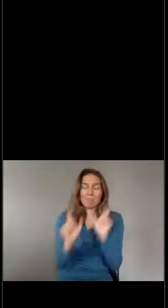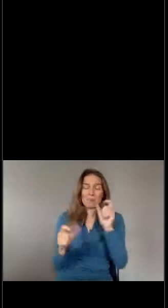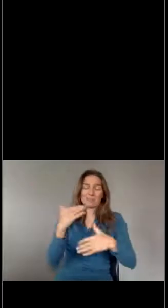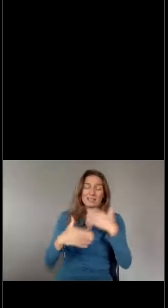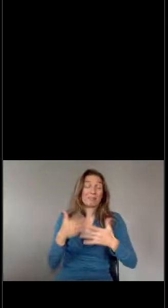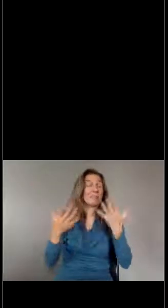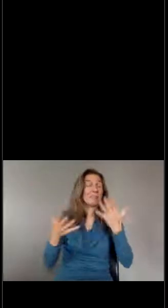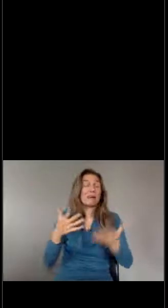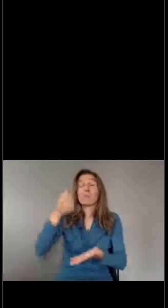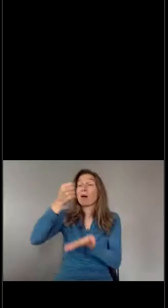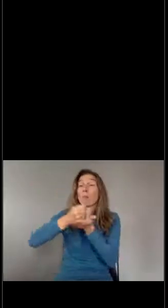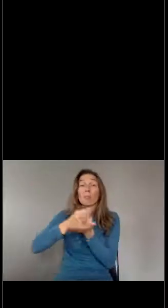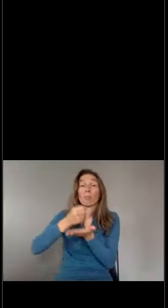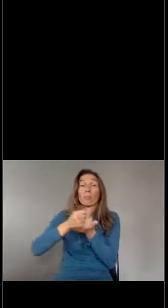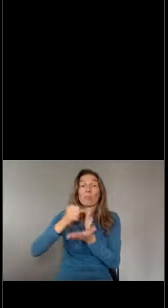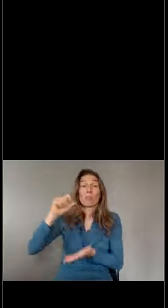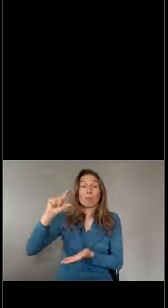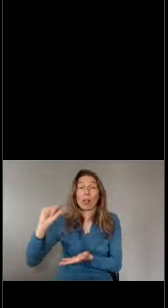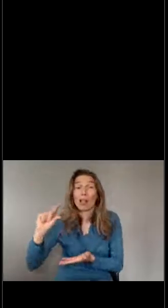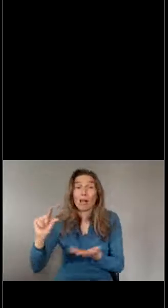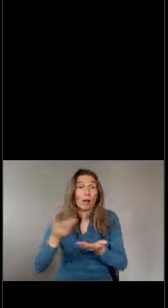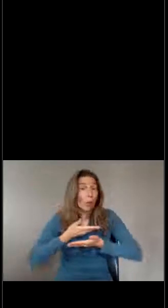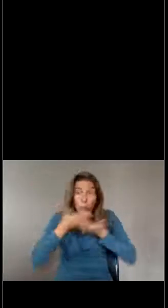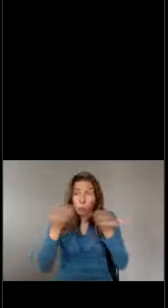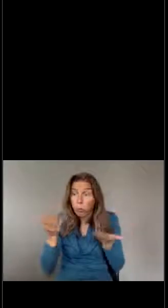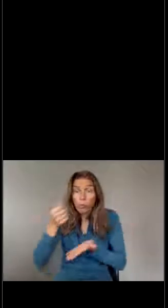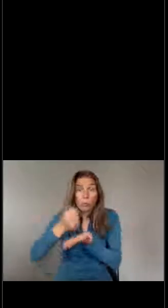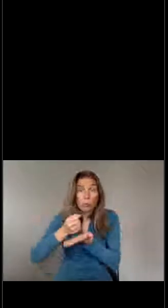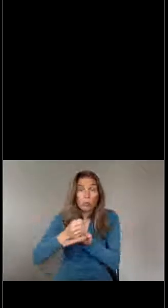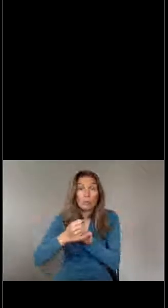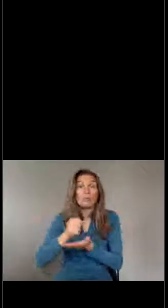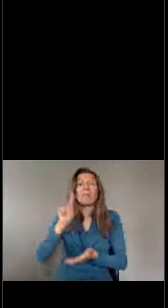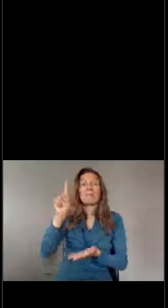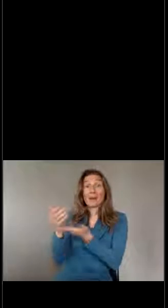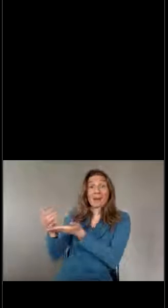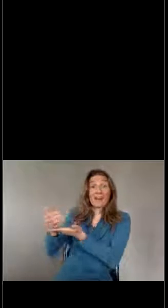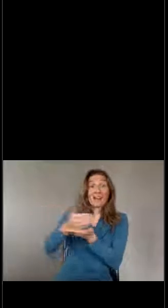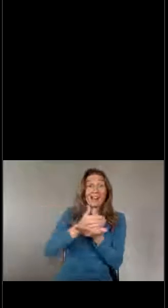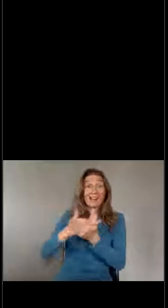compared to people without disabilities and they earn lower salaries when they do work.